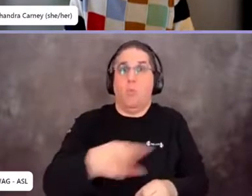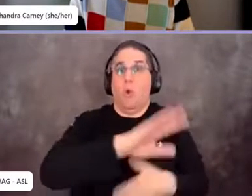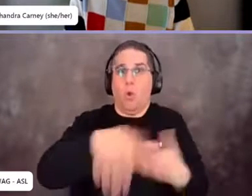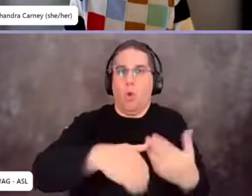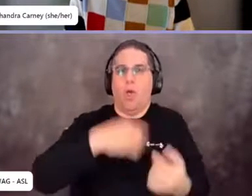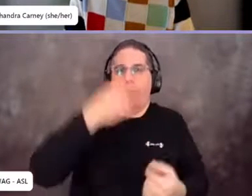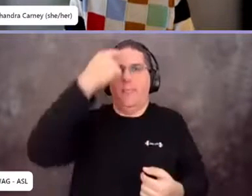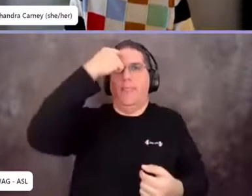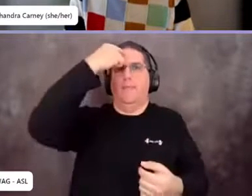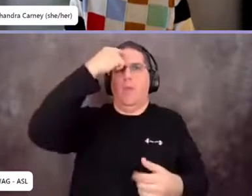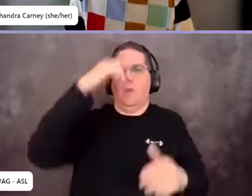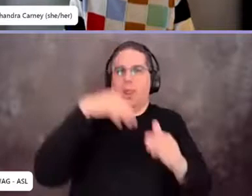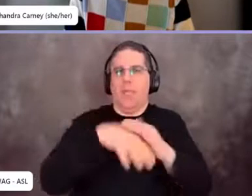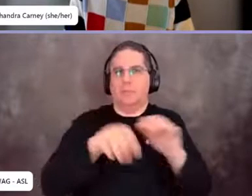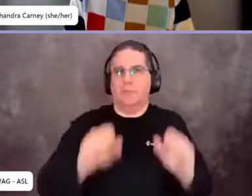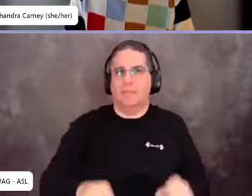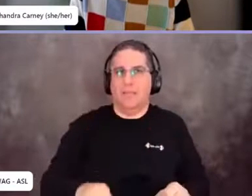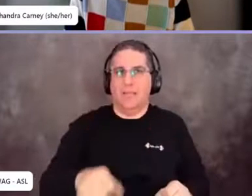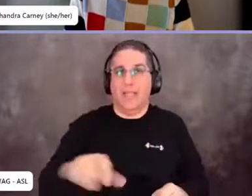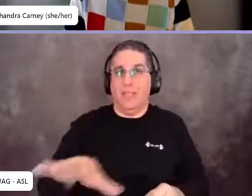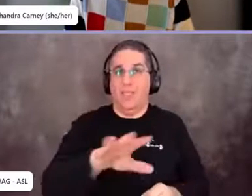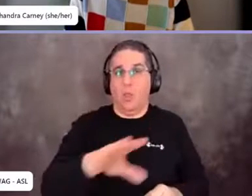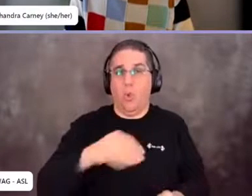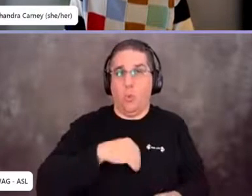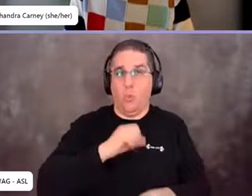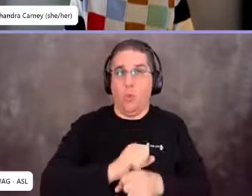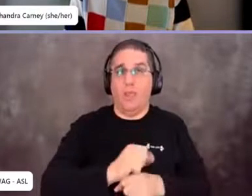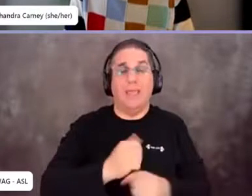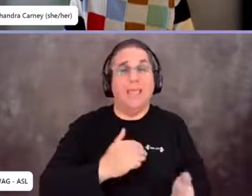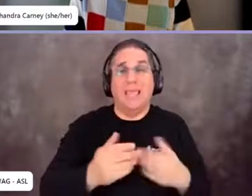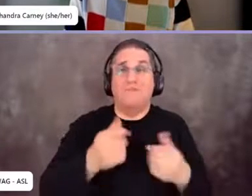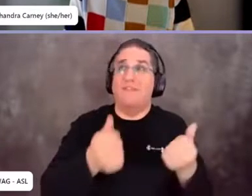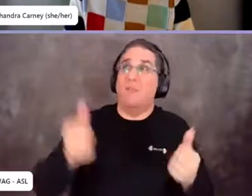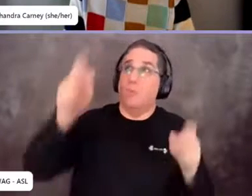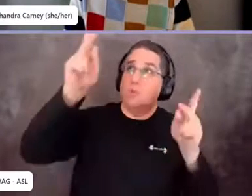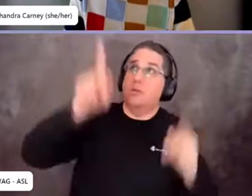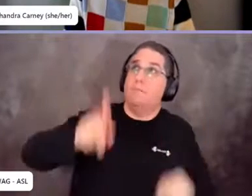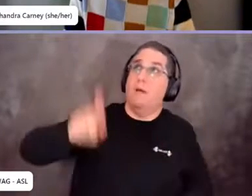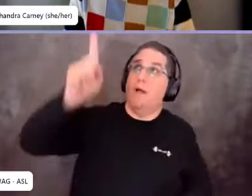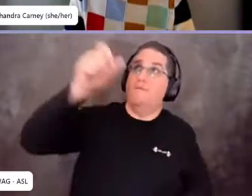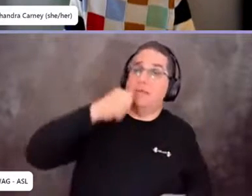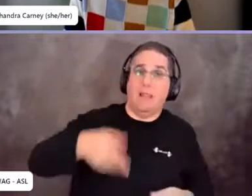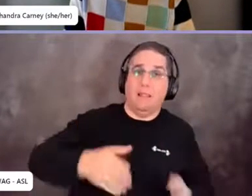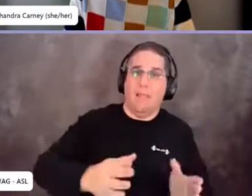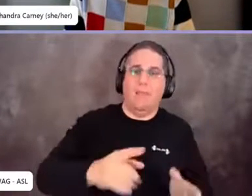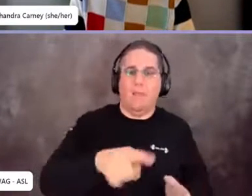designers and and developers along the process could use with their tasks to make sure that everyone would push for